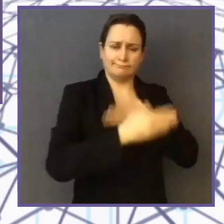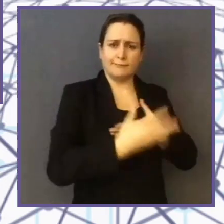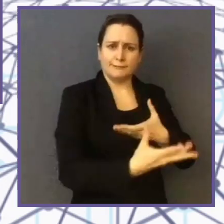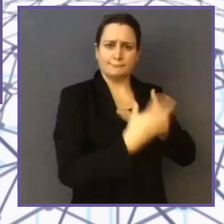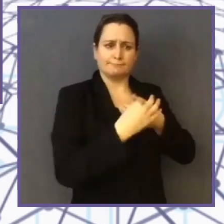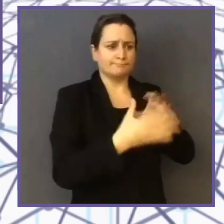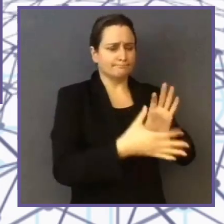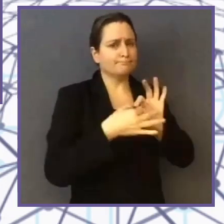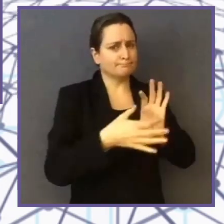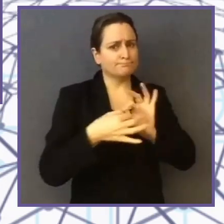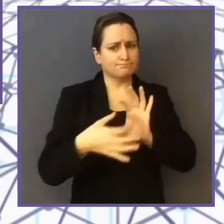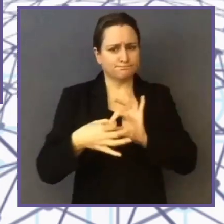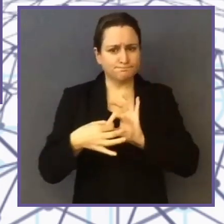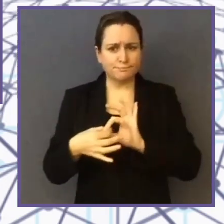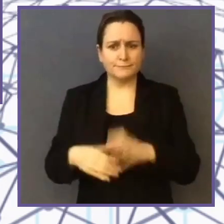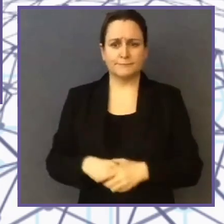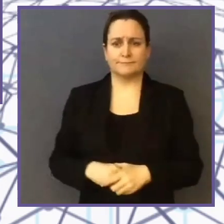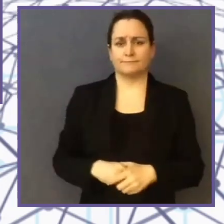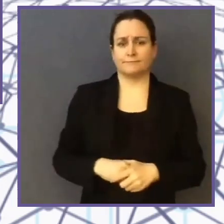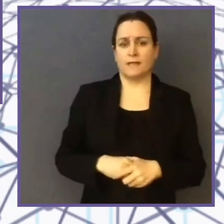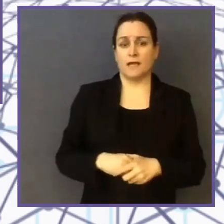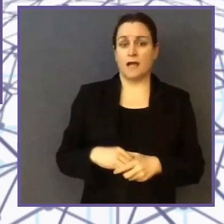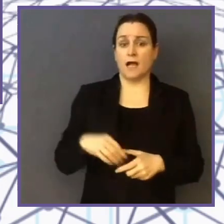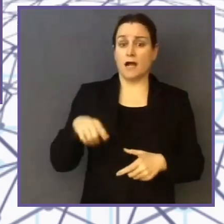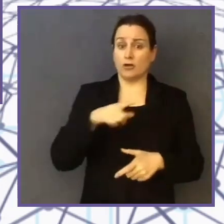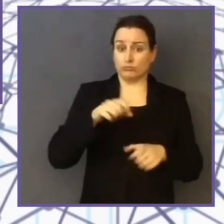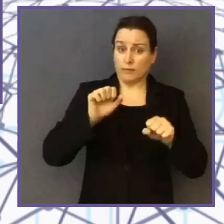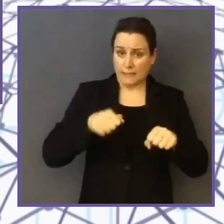to ensure that there again is a nexus of disability inclusion at all facets